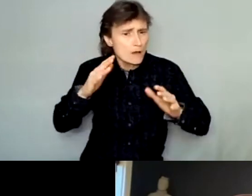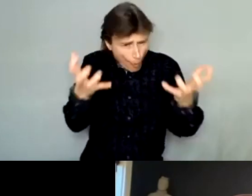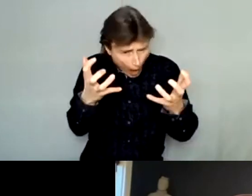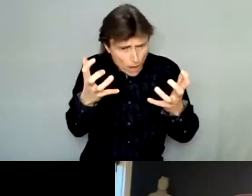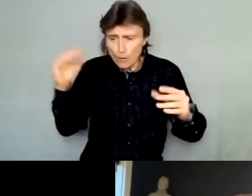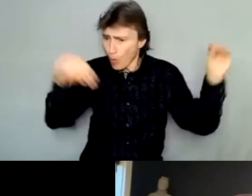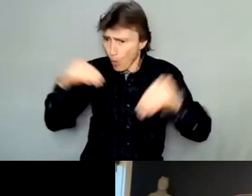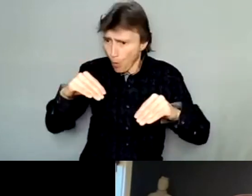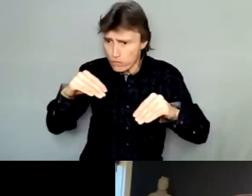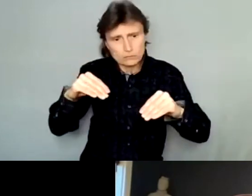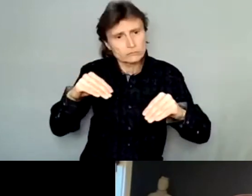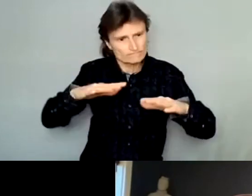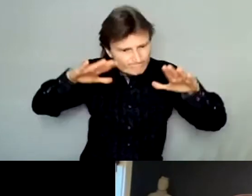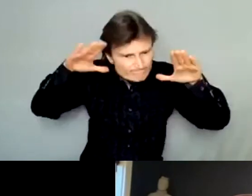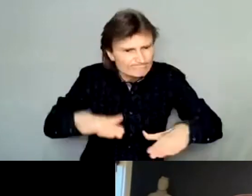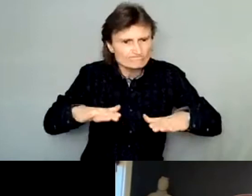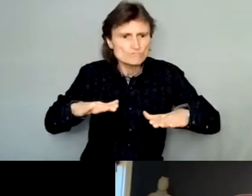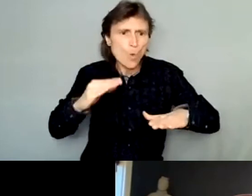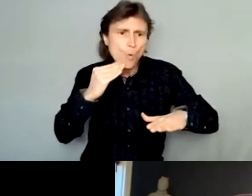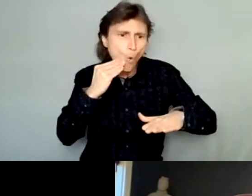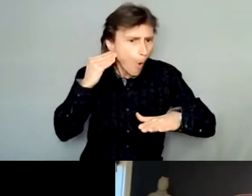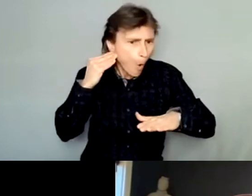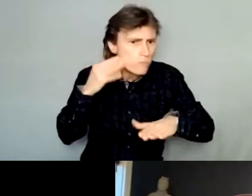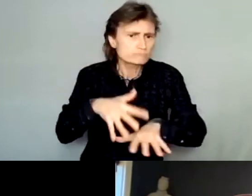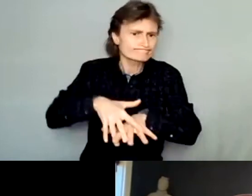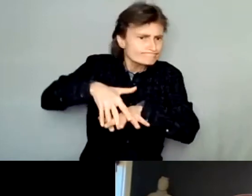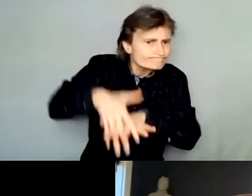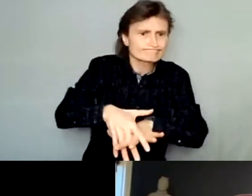And and again, many of you have heard me talk about how the arts contribute to building